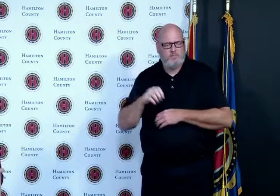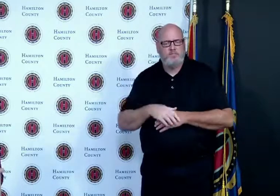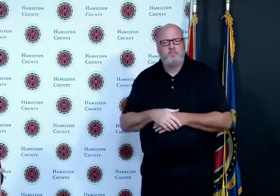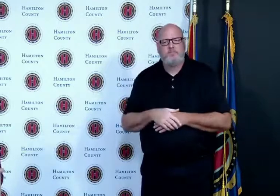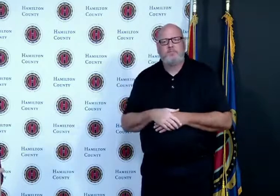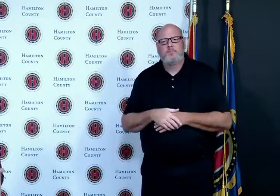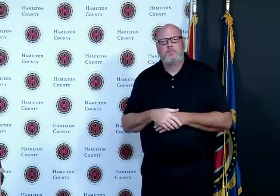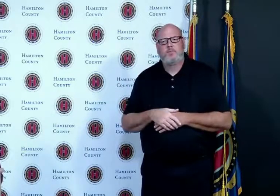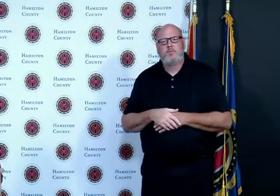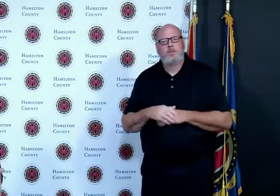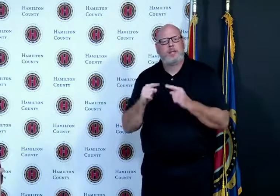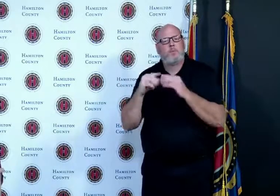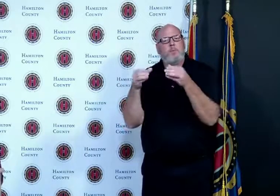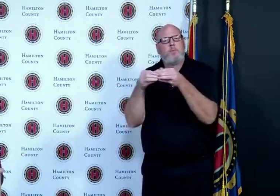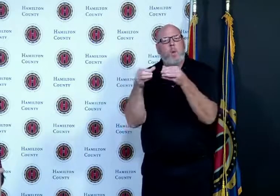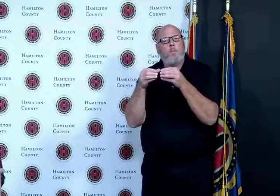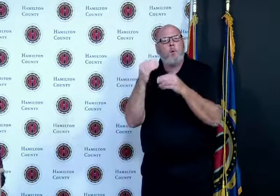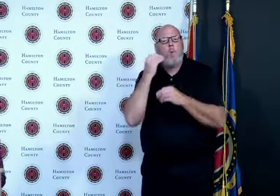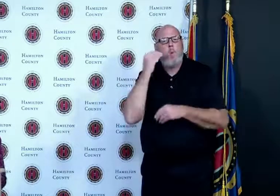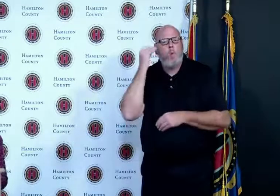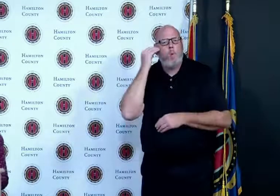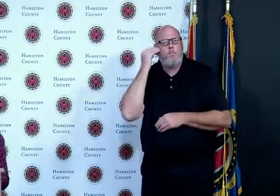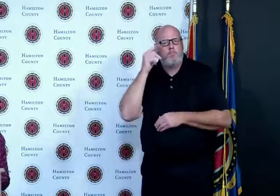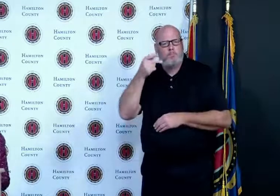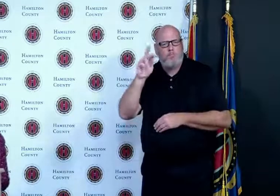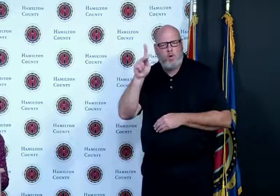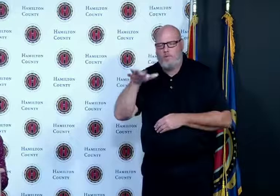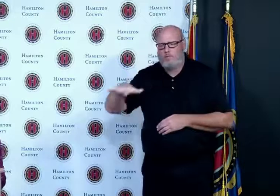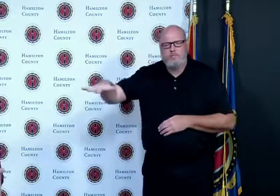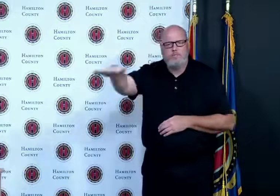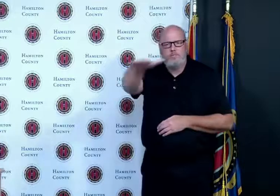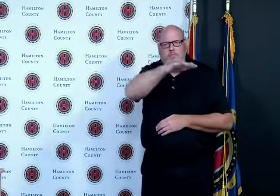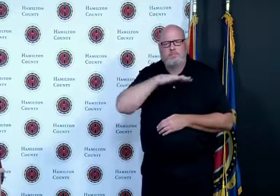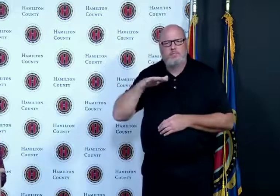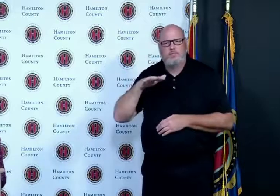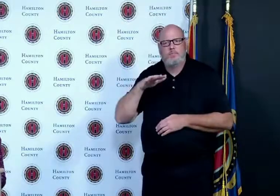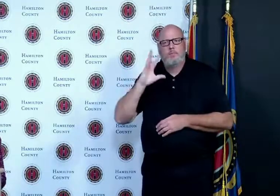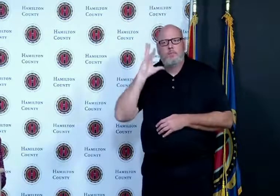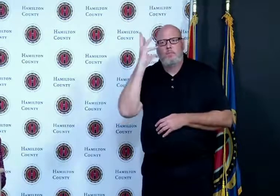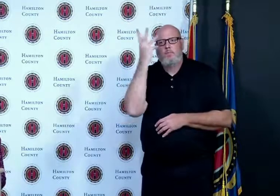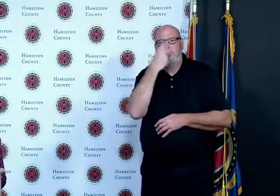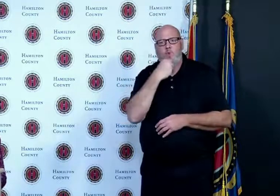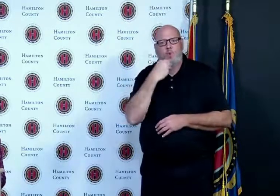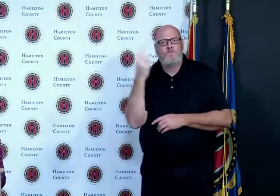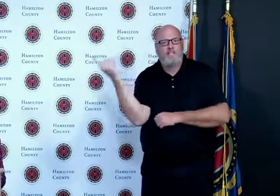outside it's a beautiful day wasn't snowing by the way it was a beautiful day and people that